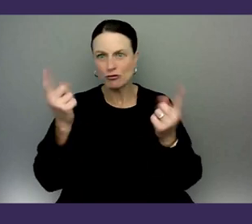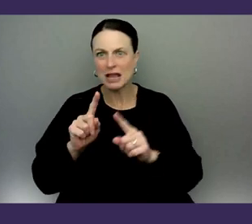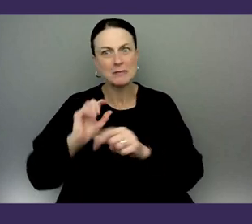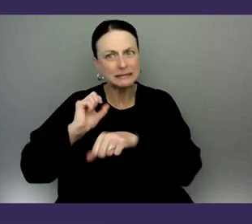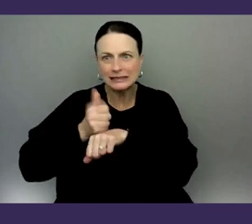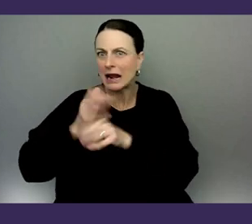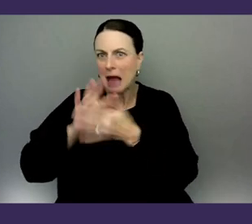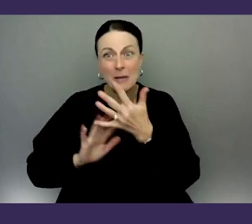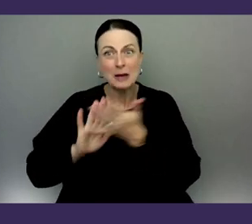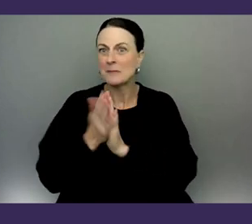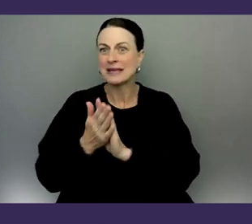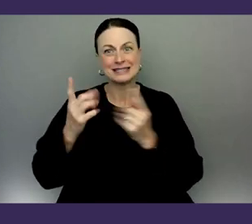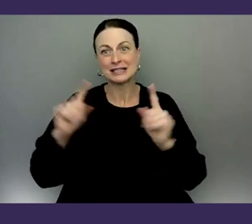to be successful for Karla.